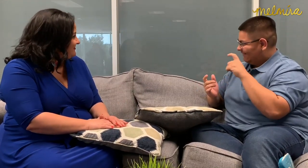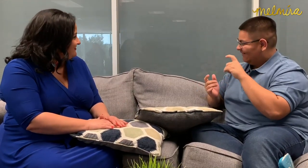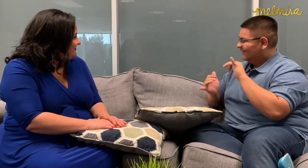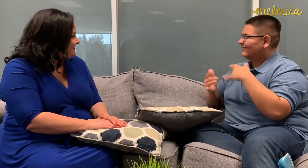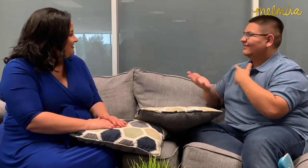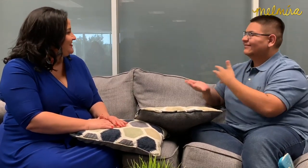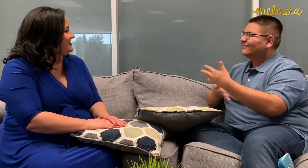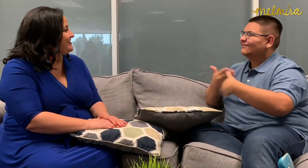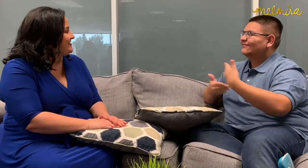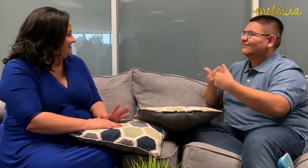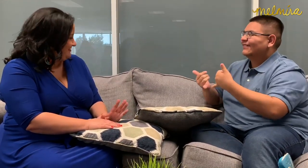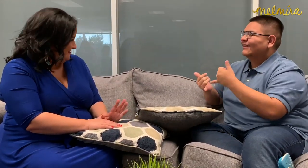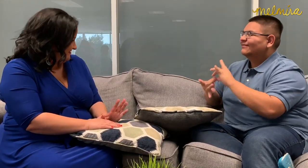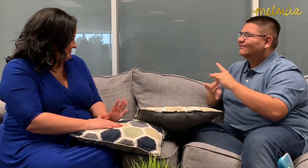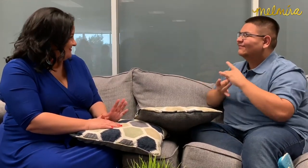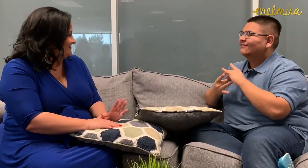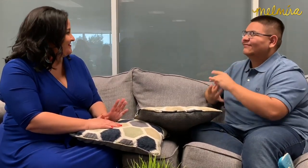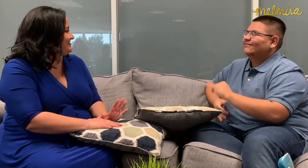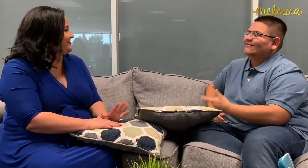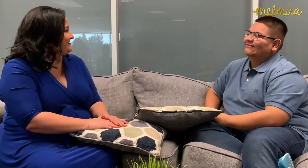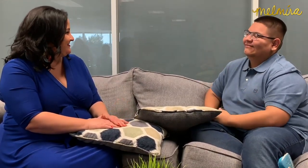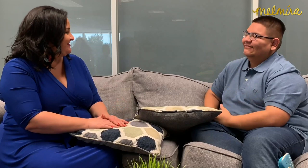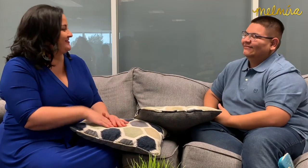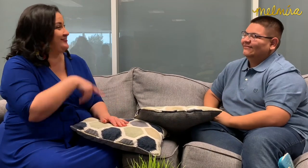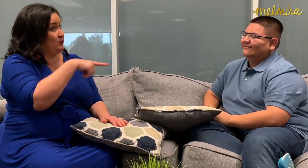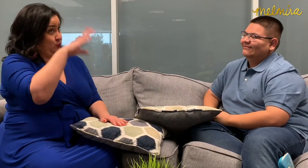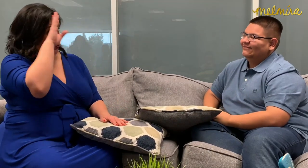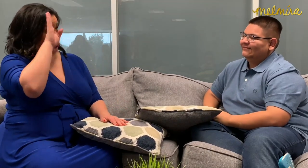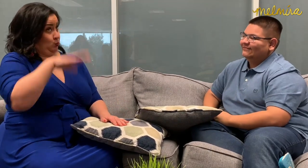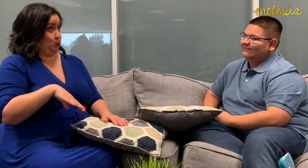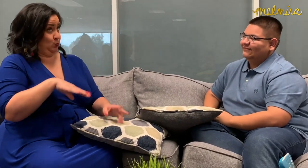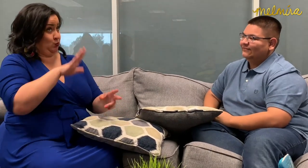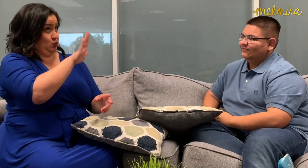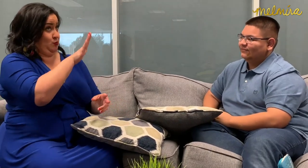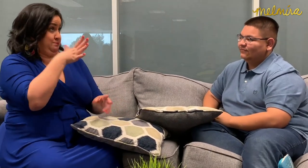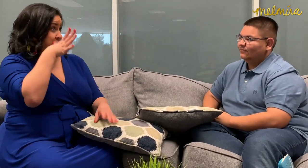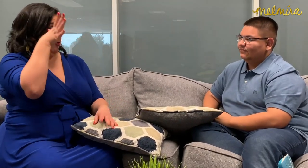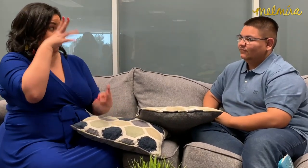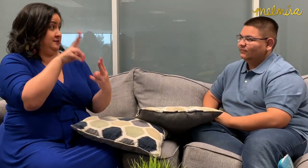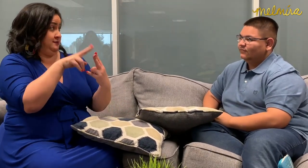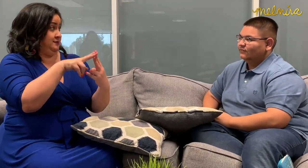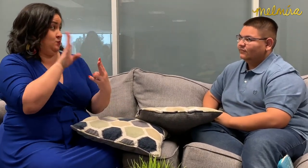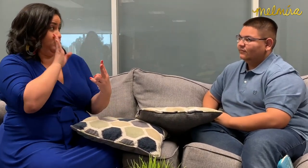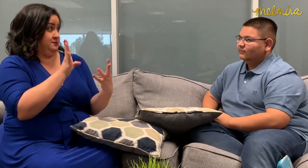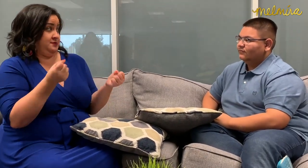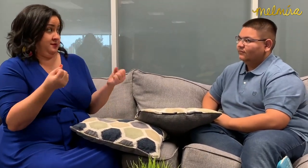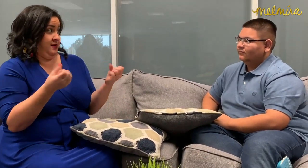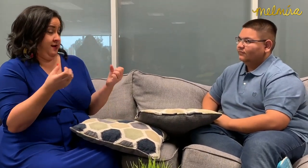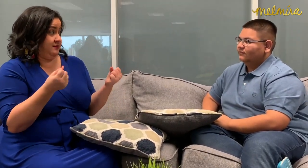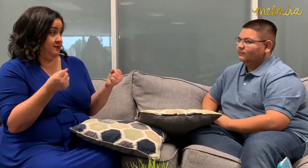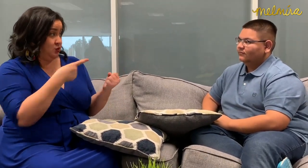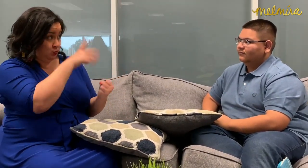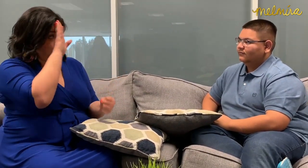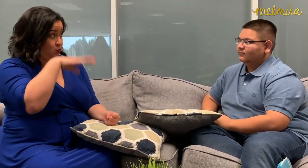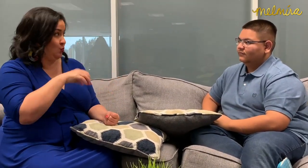deaf in the family? We hit it off from the start. Did you know that your parents knew sign language,